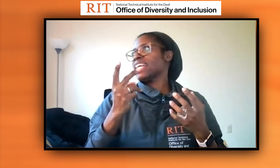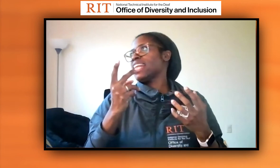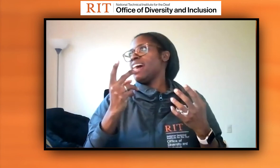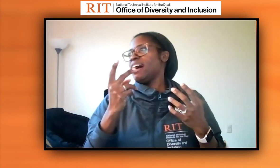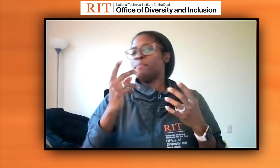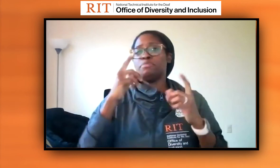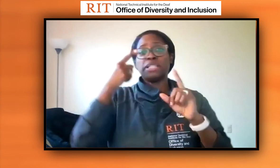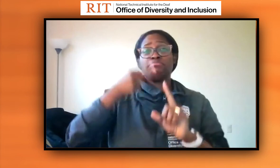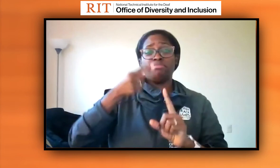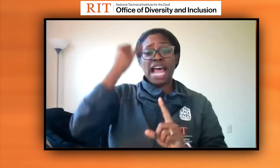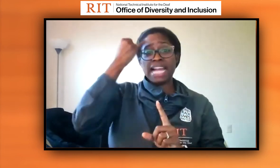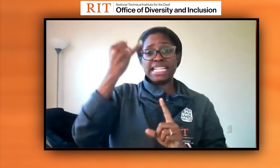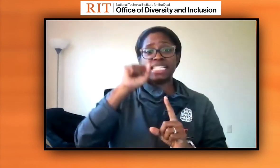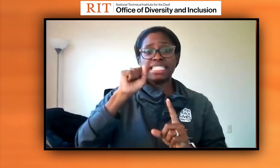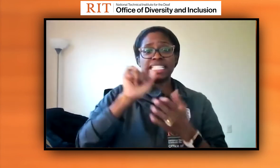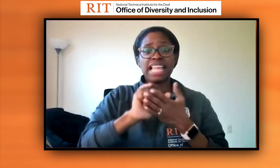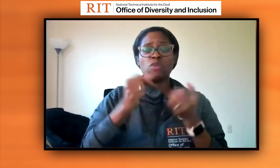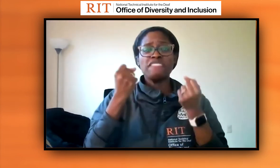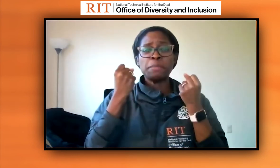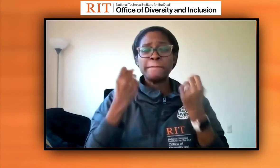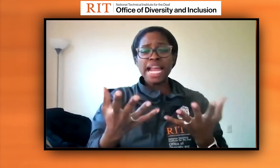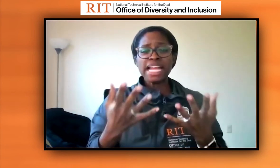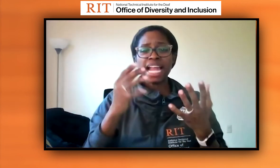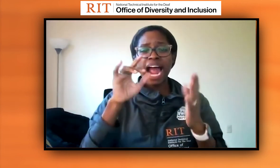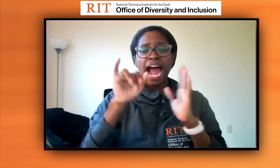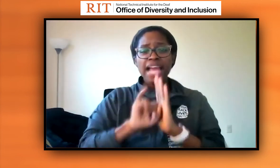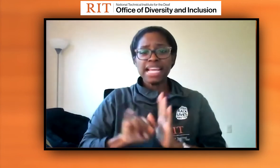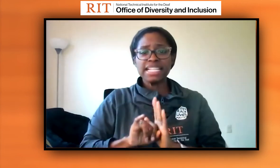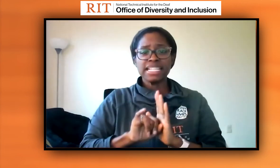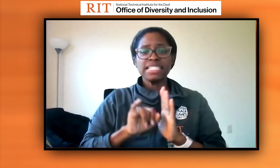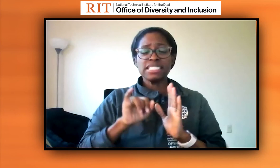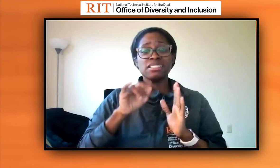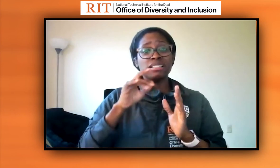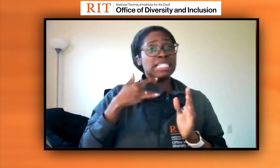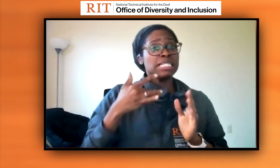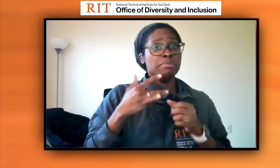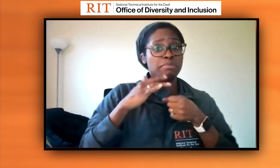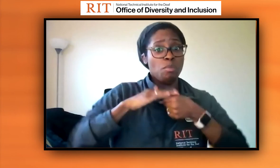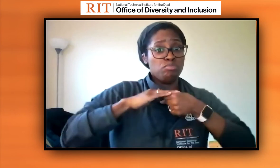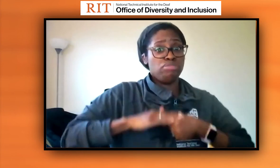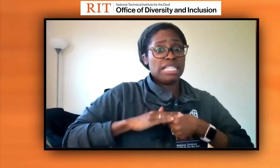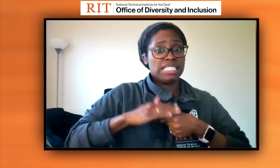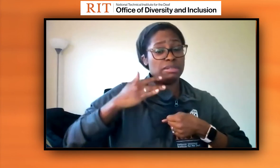I've also seen sort of conceptually accurate signs relating to identities